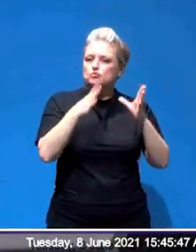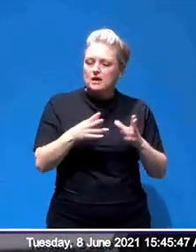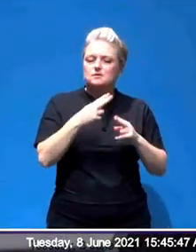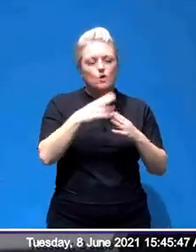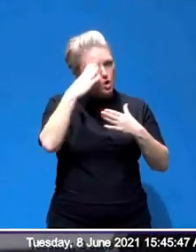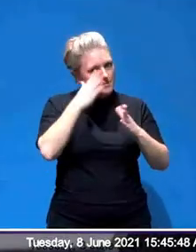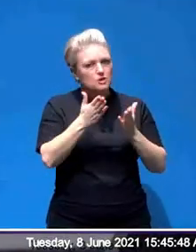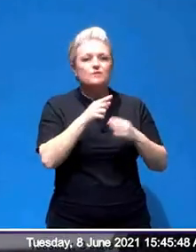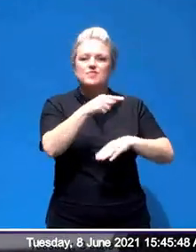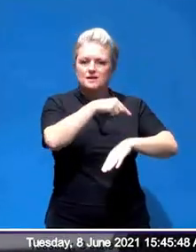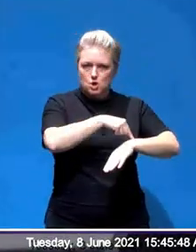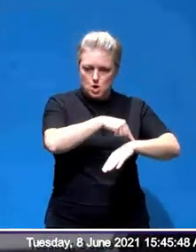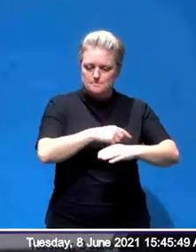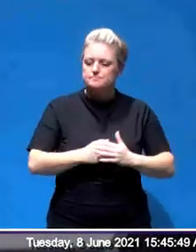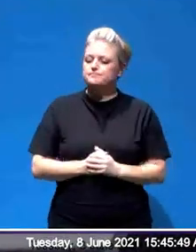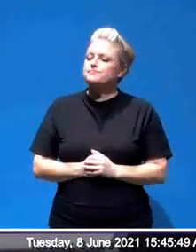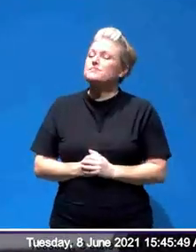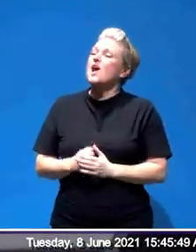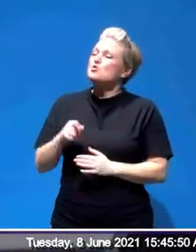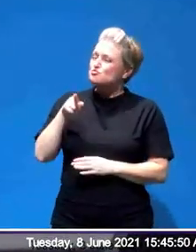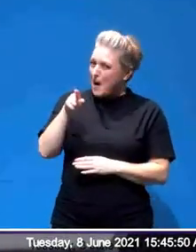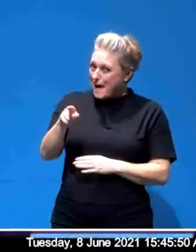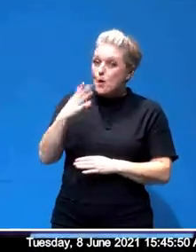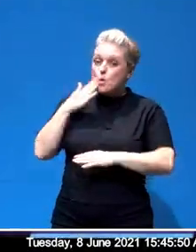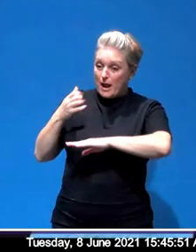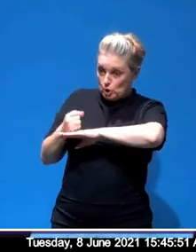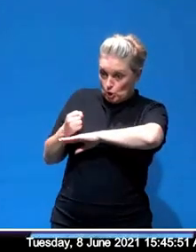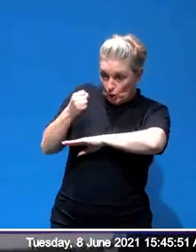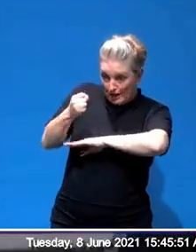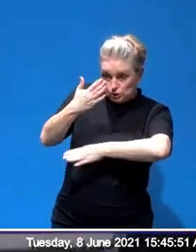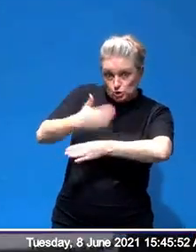You were the Director while some investigations were being carried out, weren't you? No.